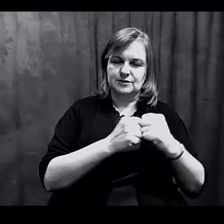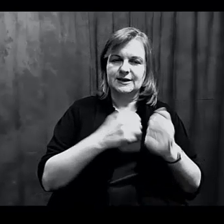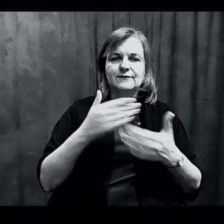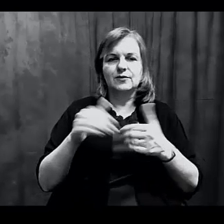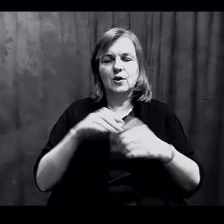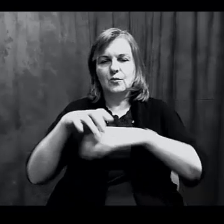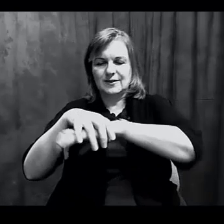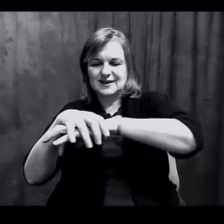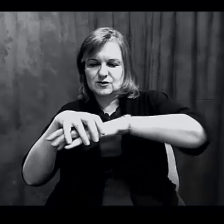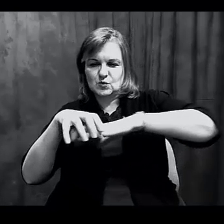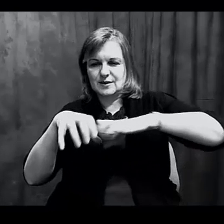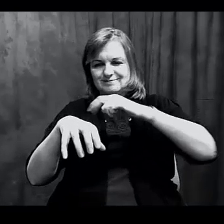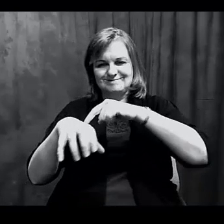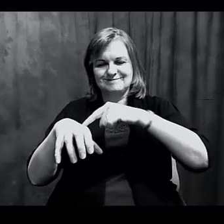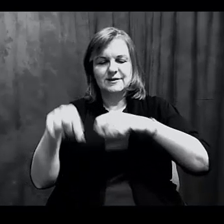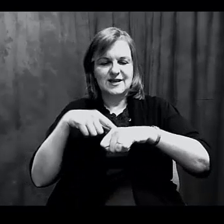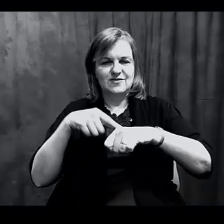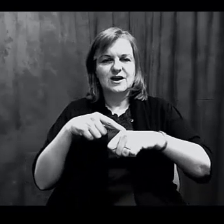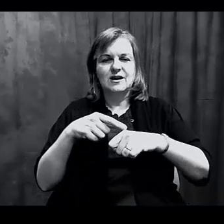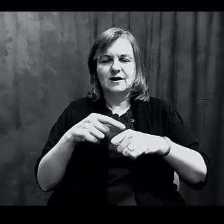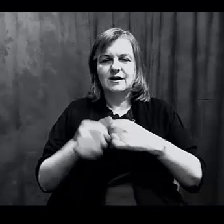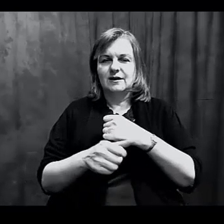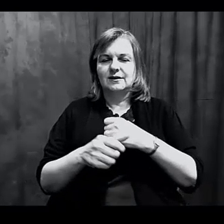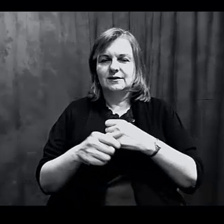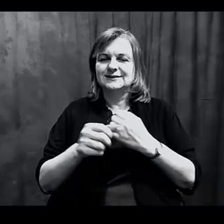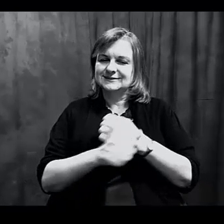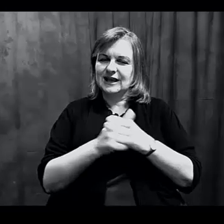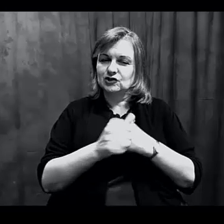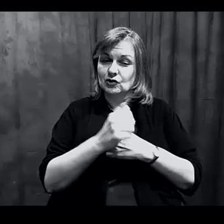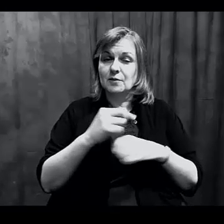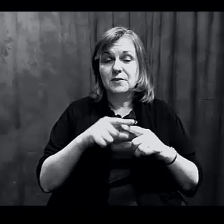well -- segmentation is a big one. We've talked about segmentation